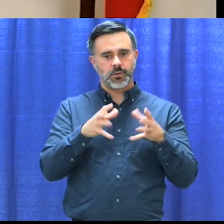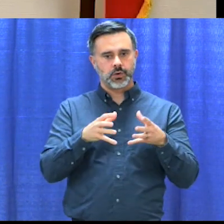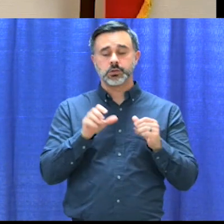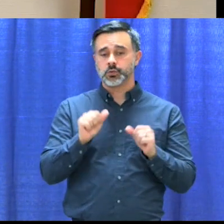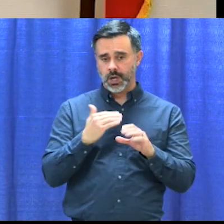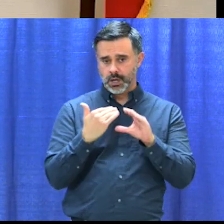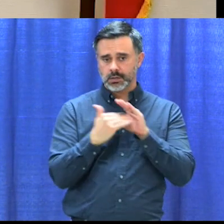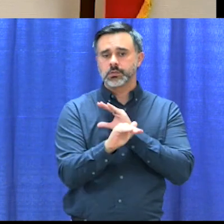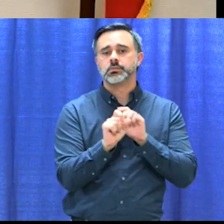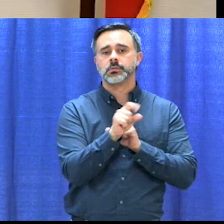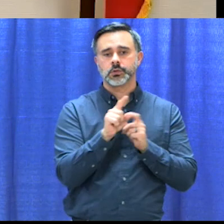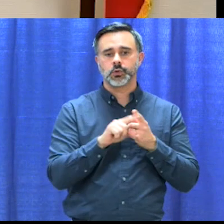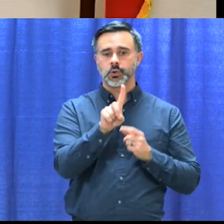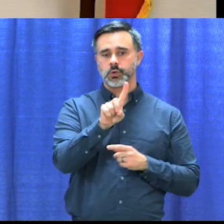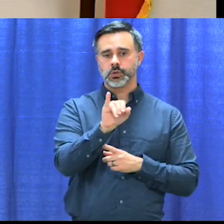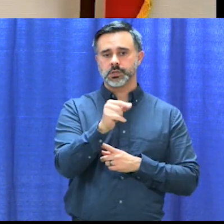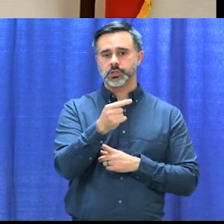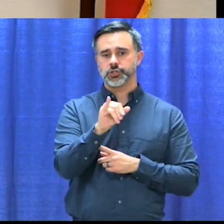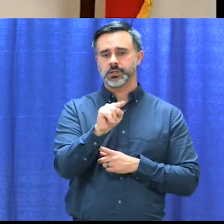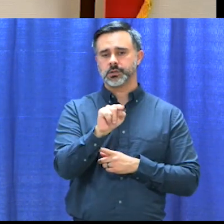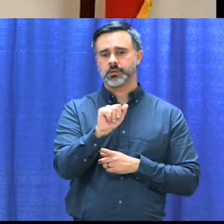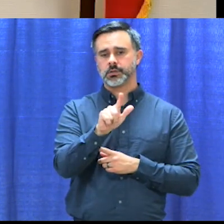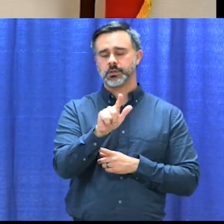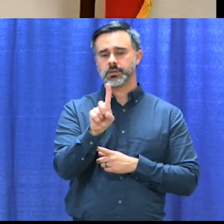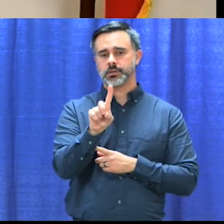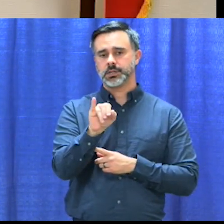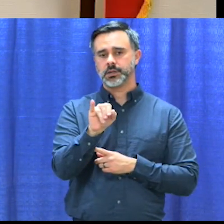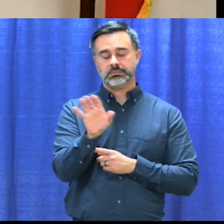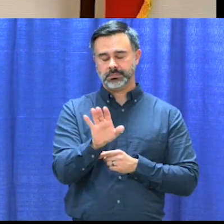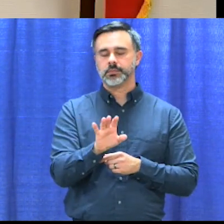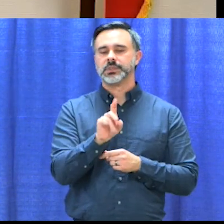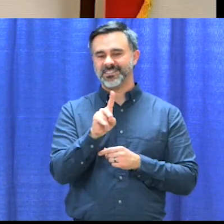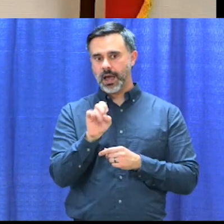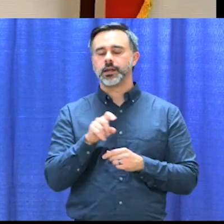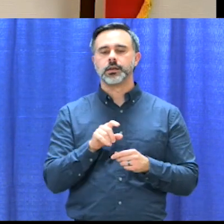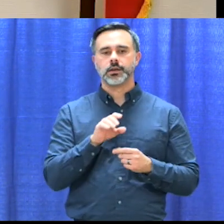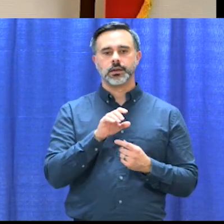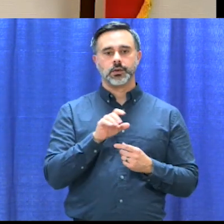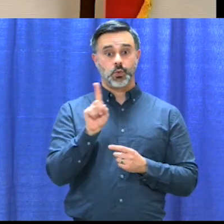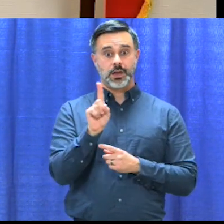your note to digitaldividetaskforce@cde.ca gov.